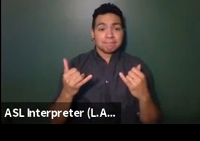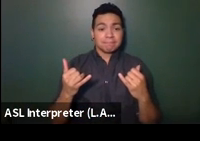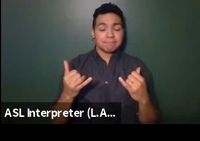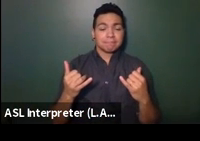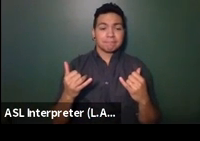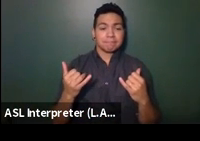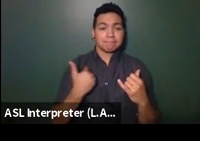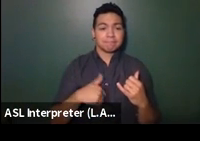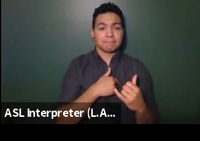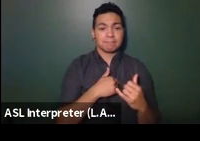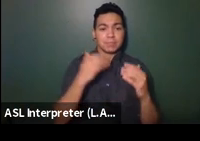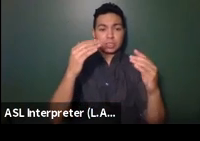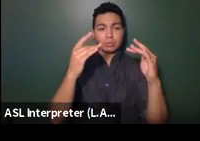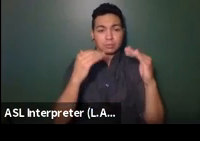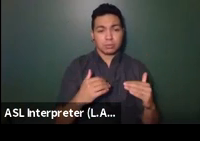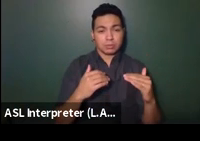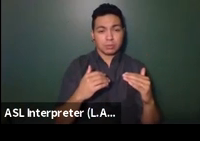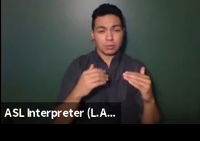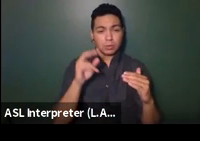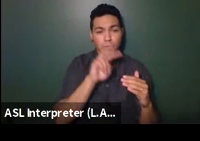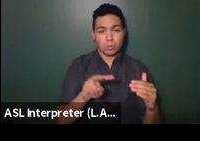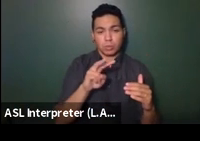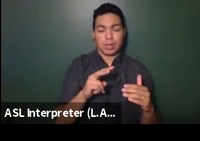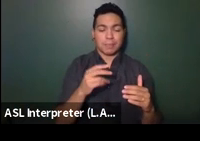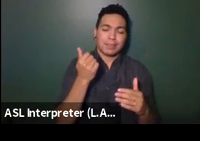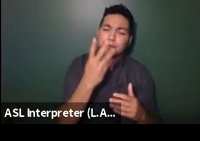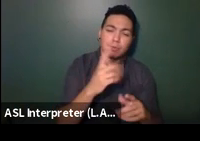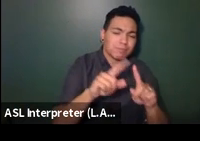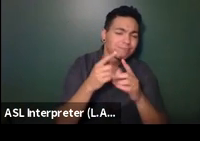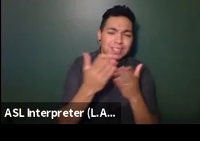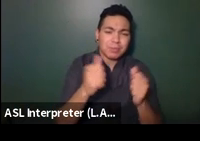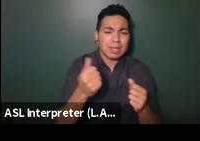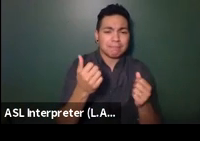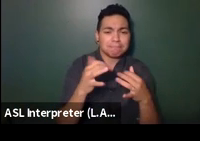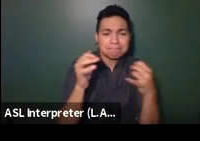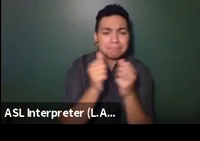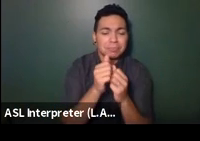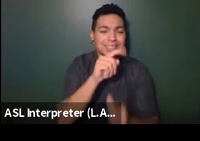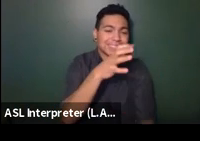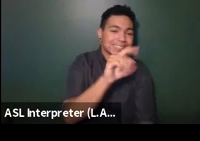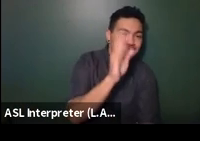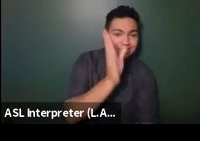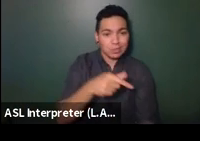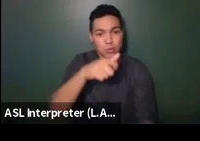ESD 189 - Amy Colburn: There's other things that we could probably play around with in testing quizzes, but I want to make sure I know the sense that one of the biggest things was